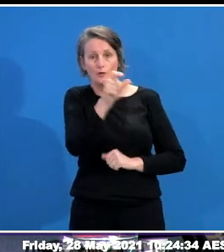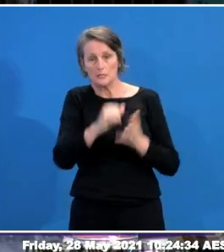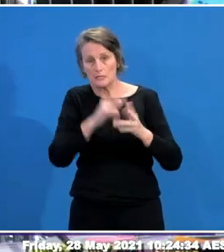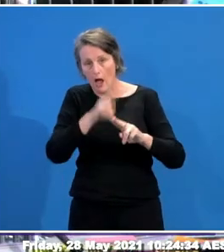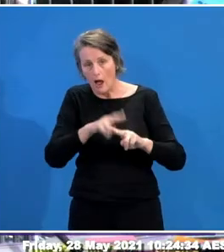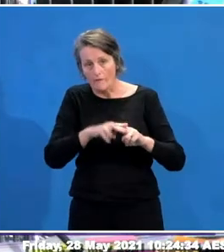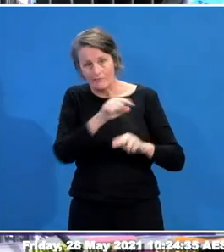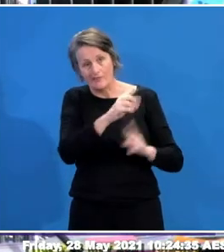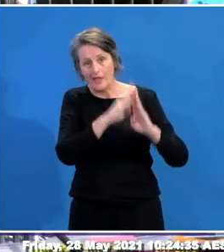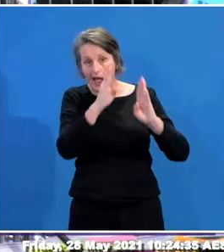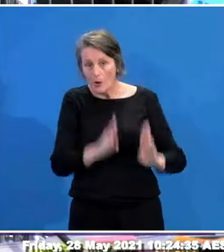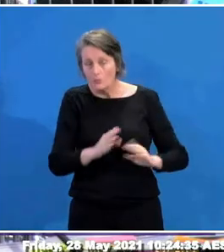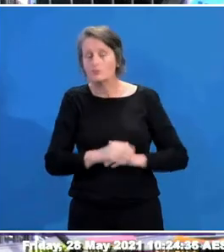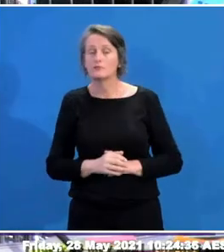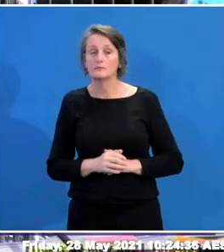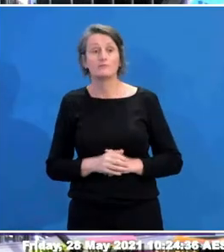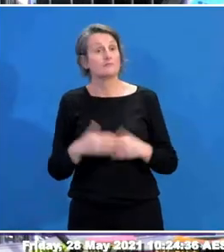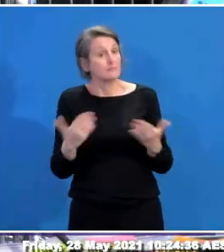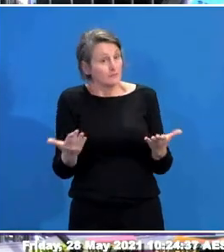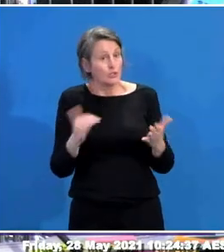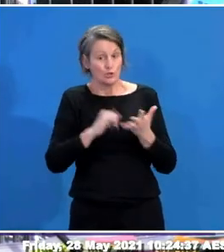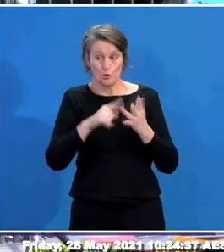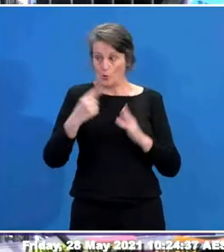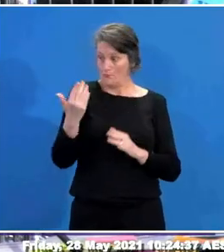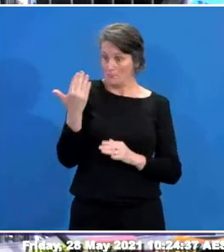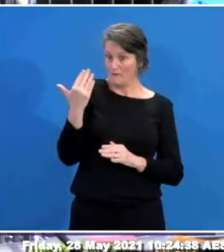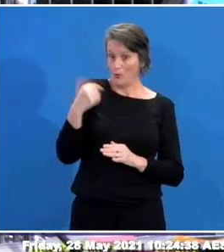And if, going back to your evidence earlier this week around risk